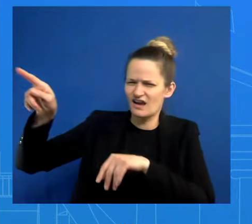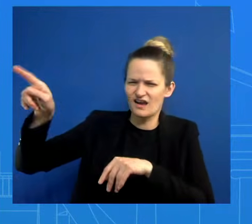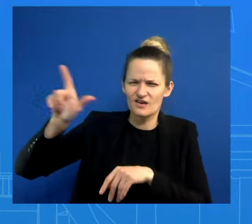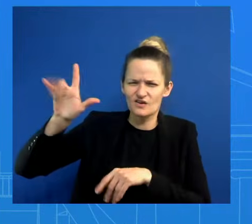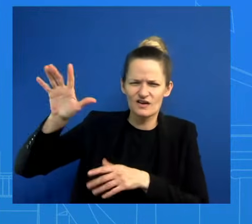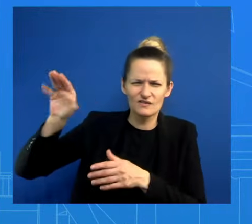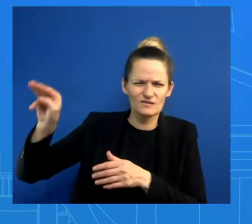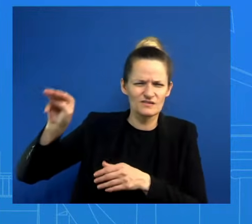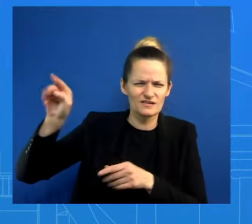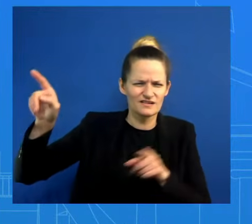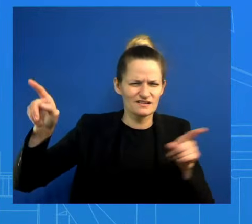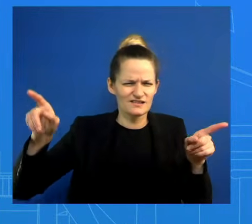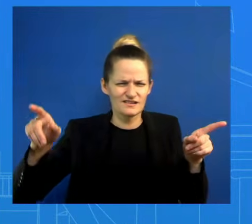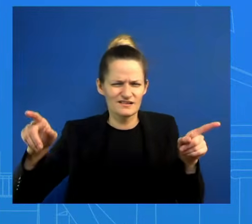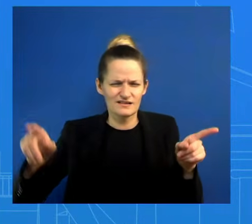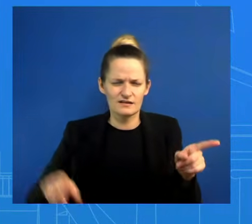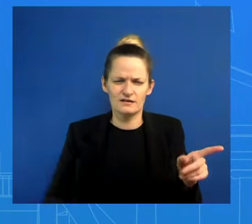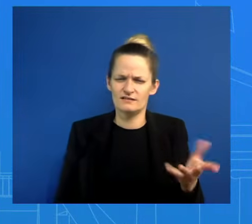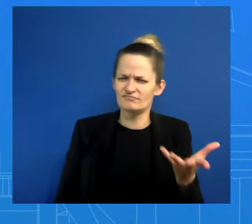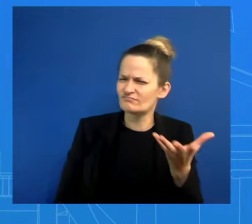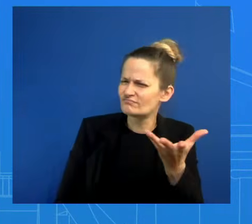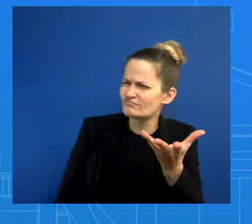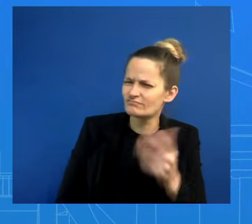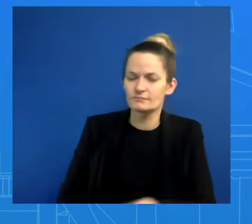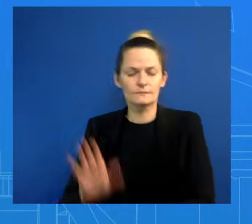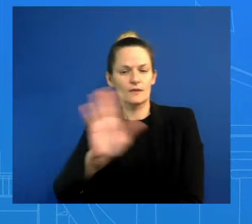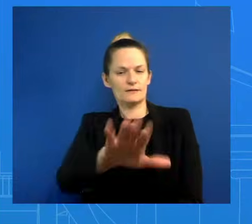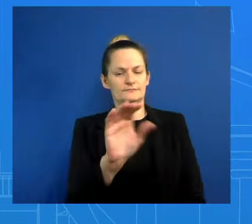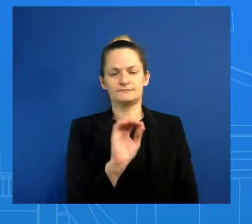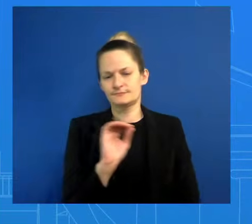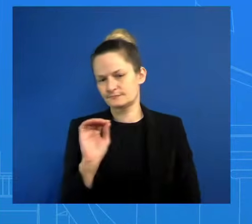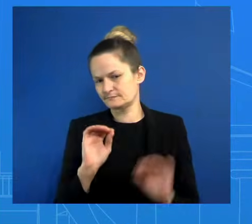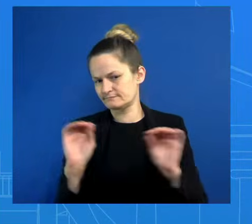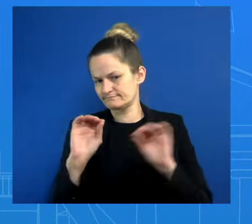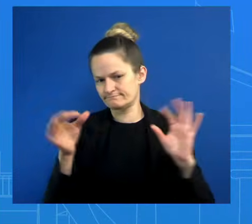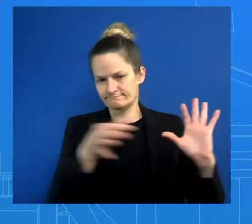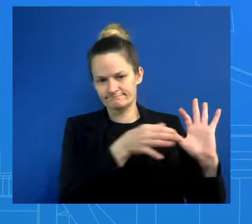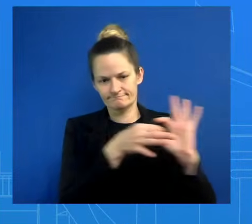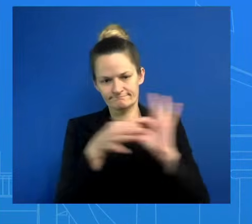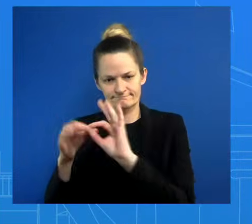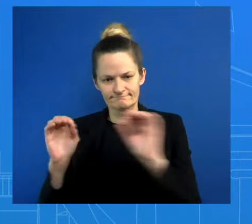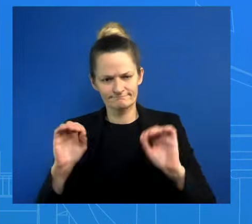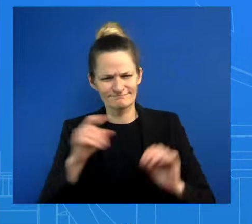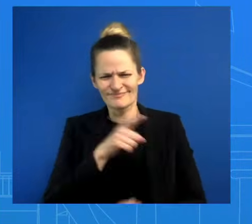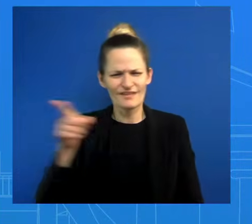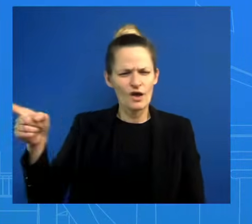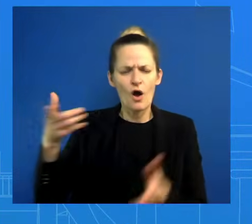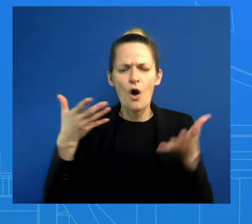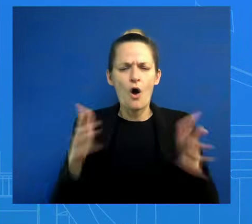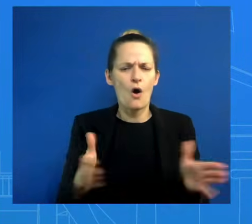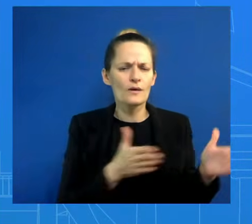I think we've talked about that here before, in the -- in -- in the briefing room. We continue to support Taiwan's self-defense,